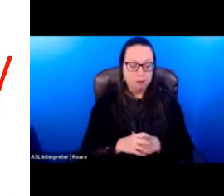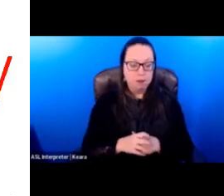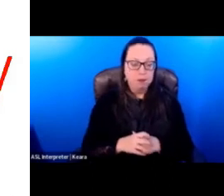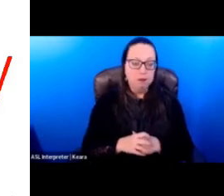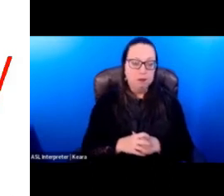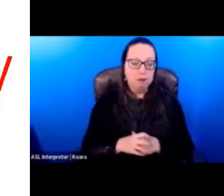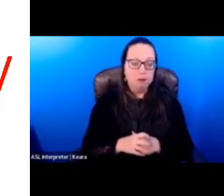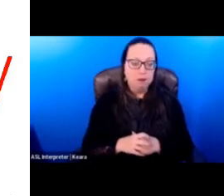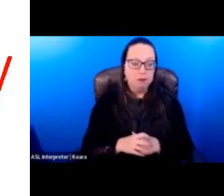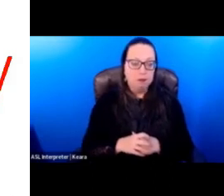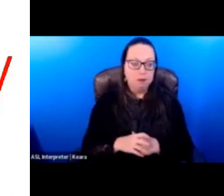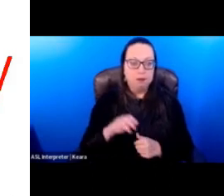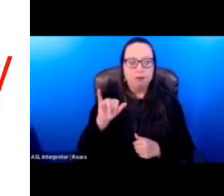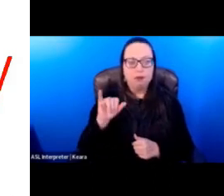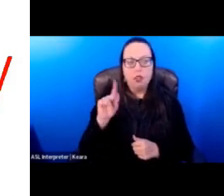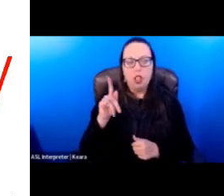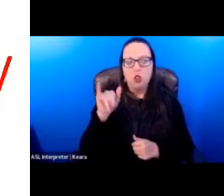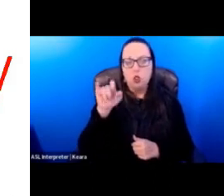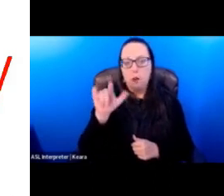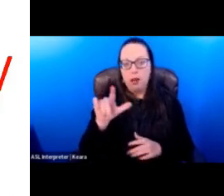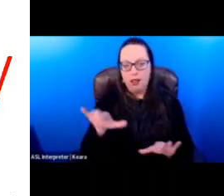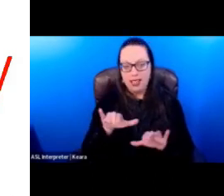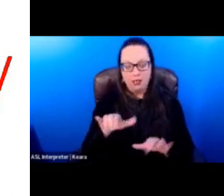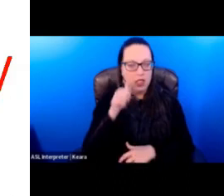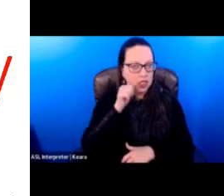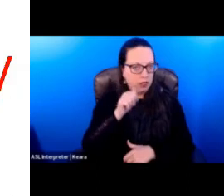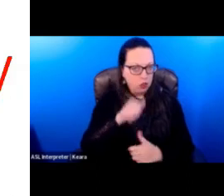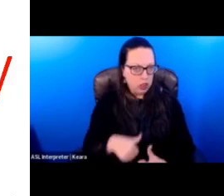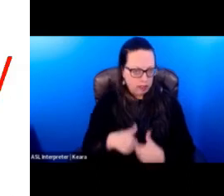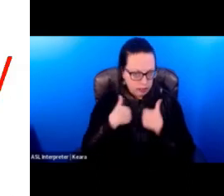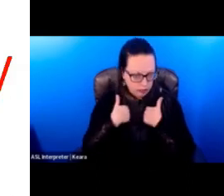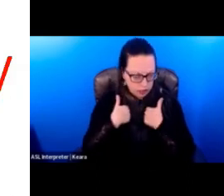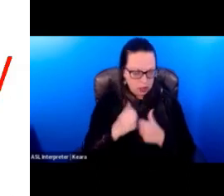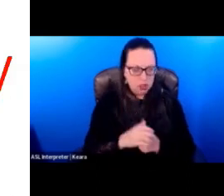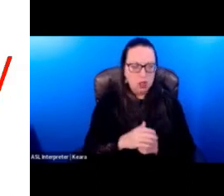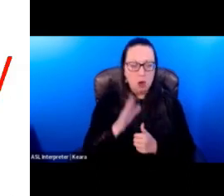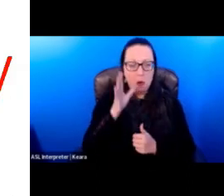instrumental activities of daily living, it was even more pronounced almost 98% or more of